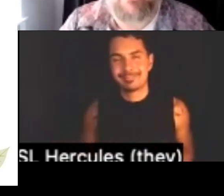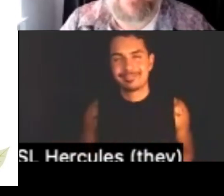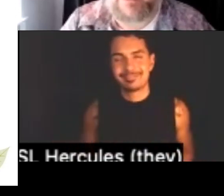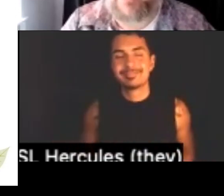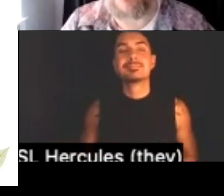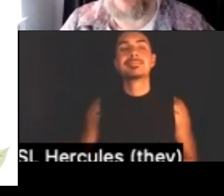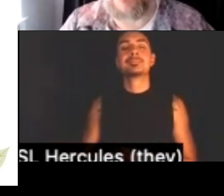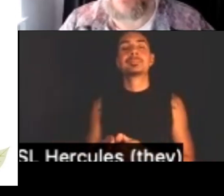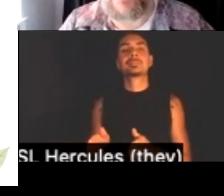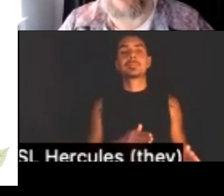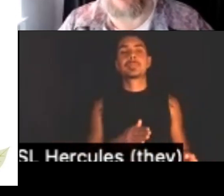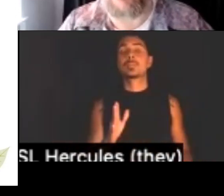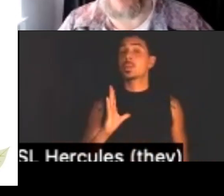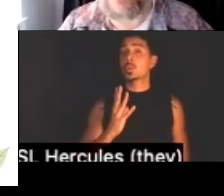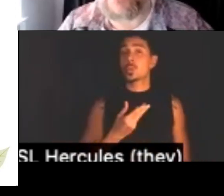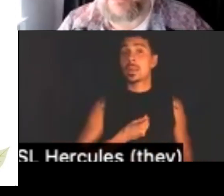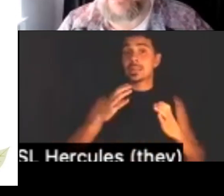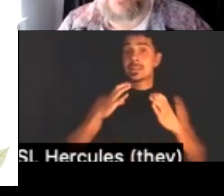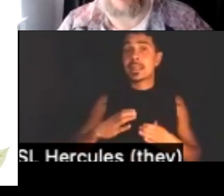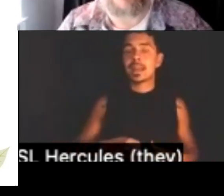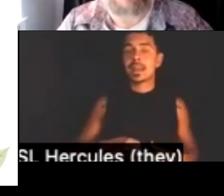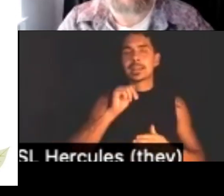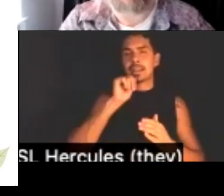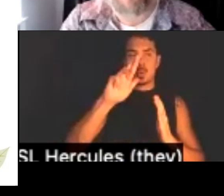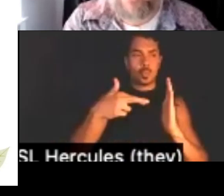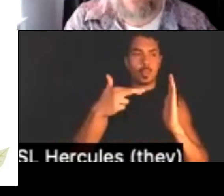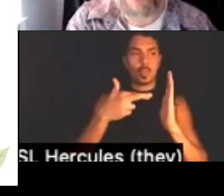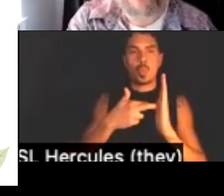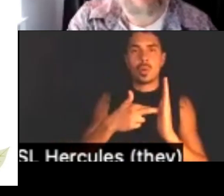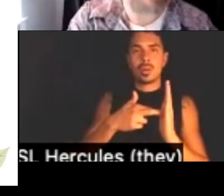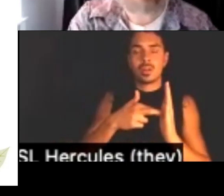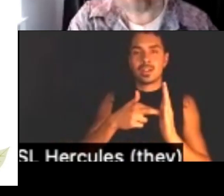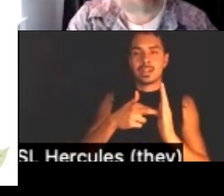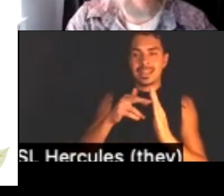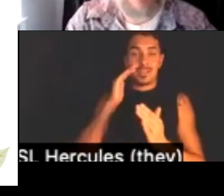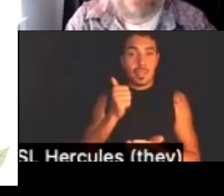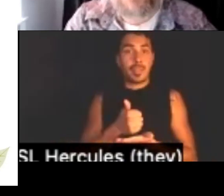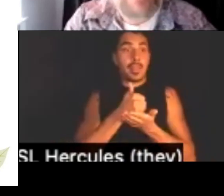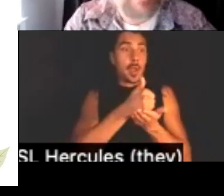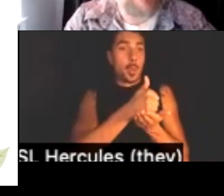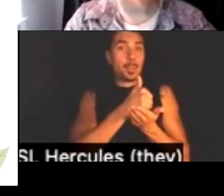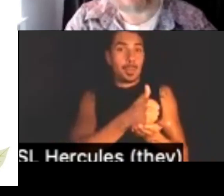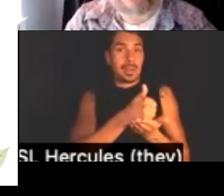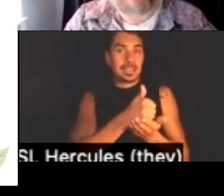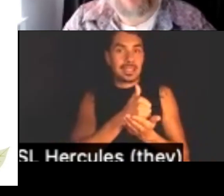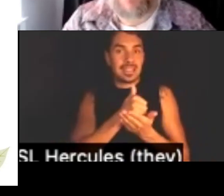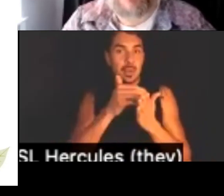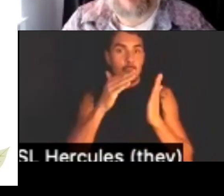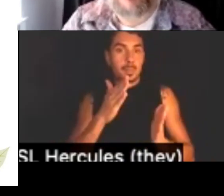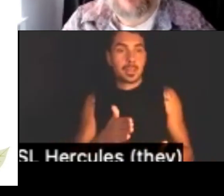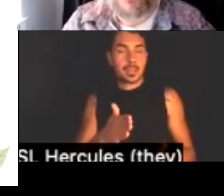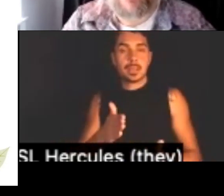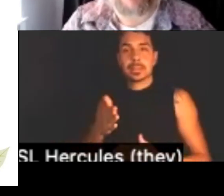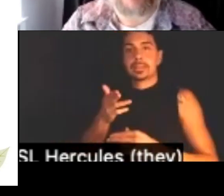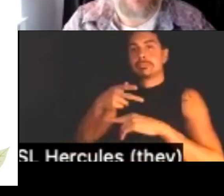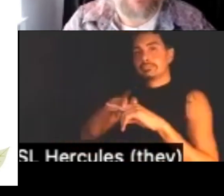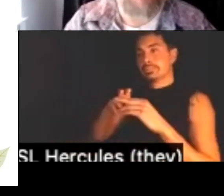are not in that role of educating providers, not their job. That's not what they're paying you all to do.